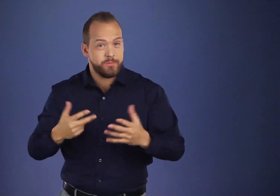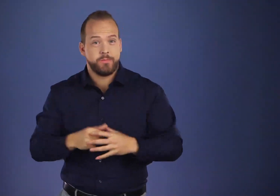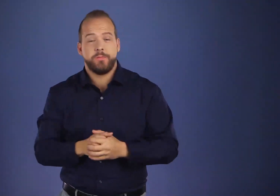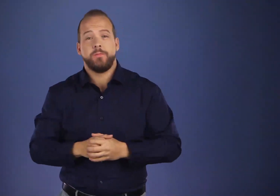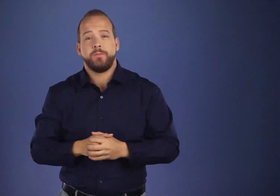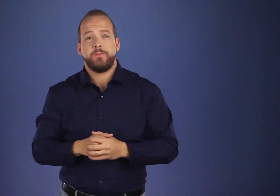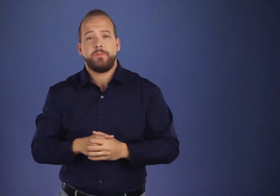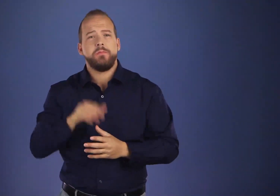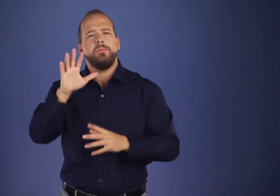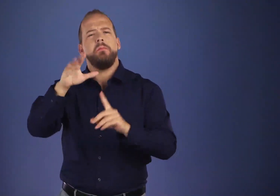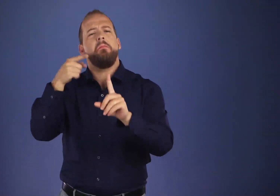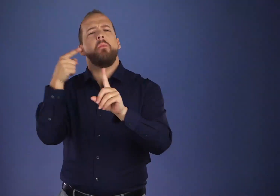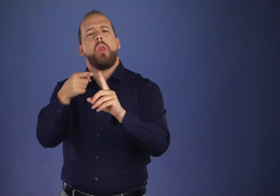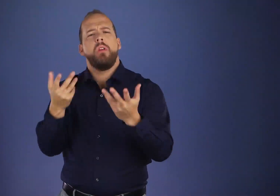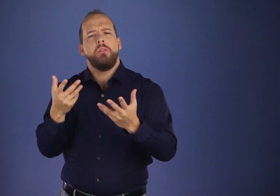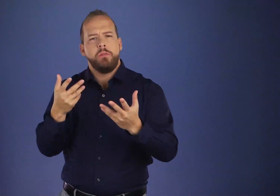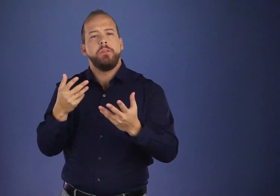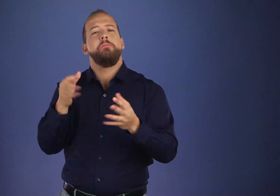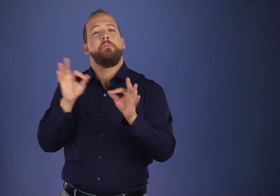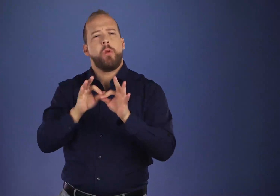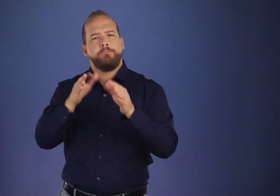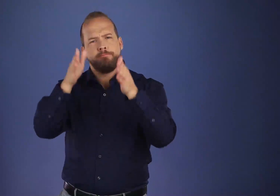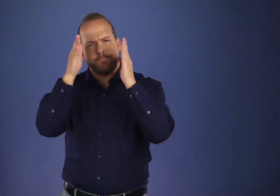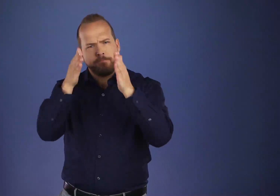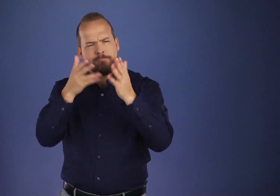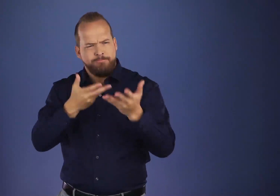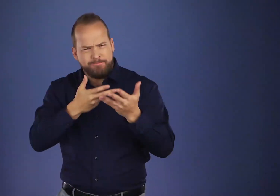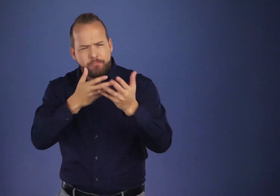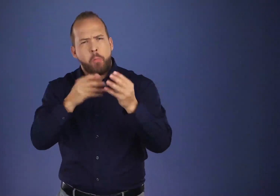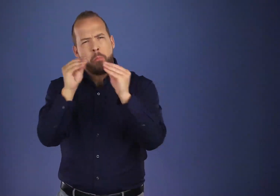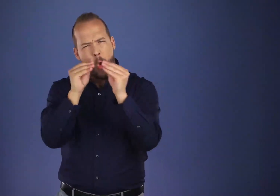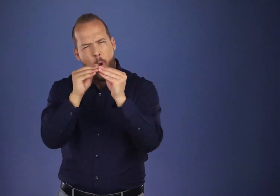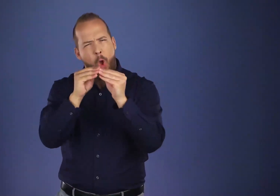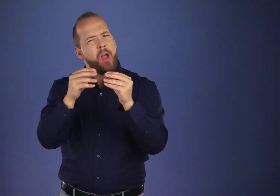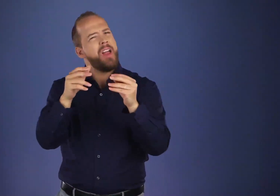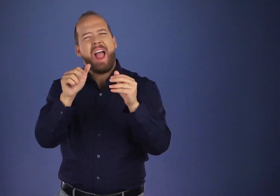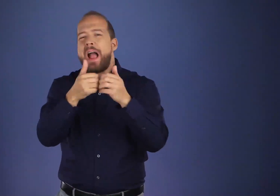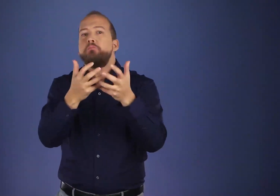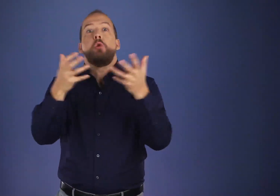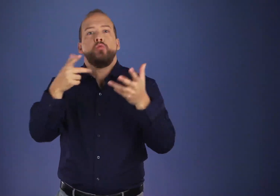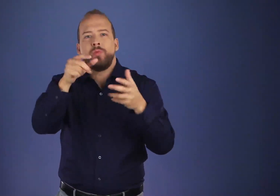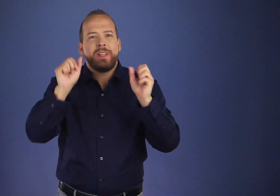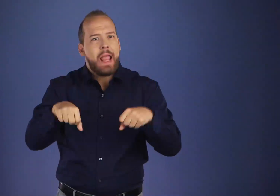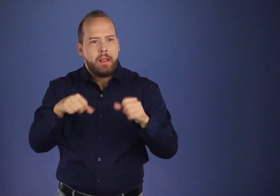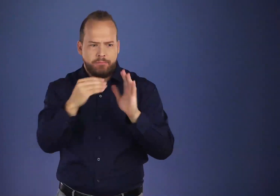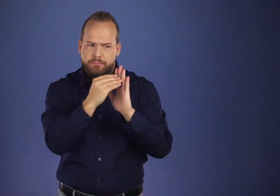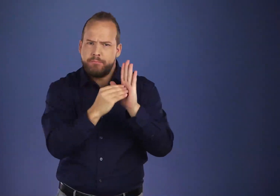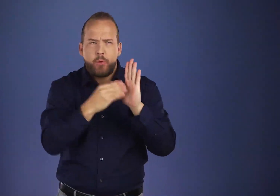it is usually safe to talk in complete frankness with those who have been seriously affected,